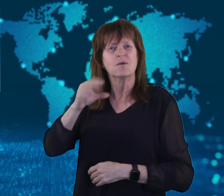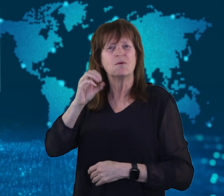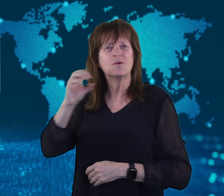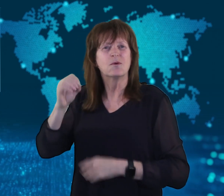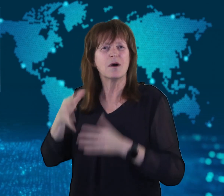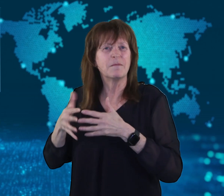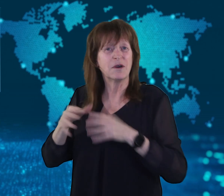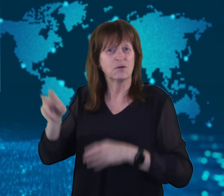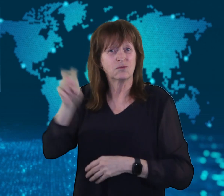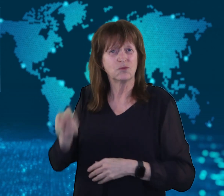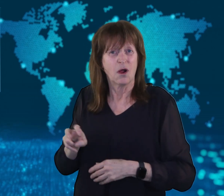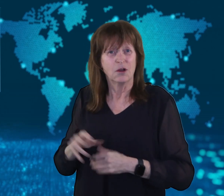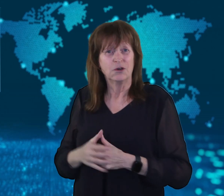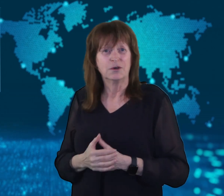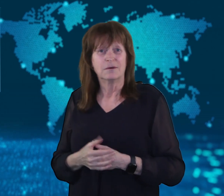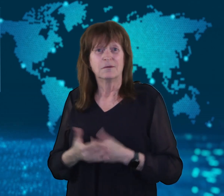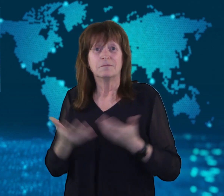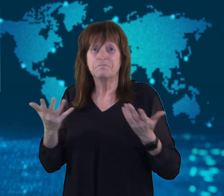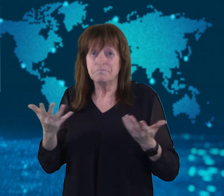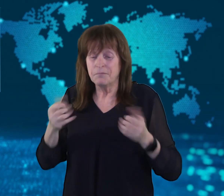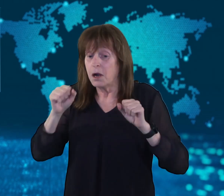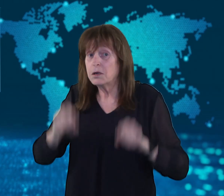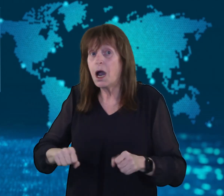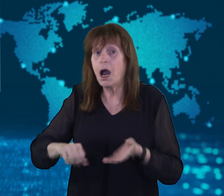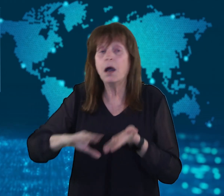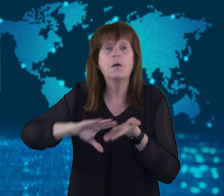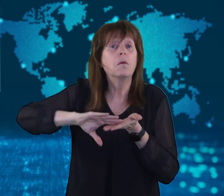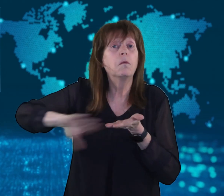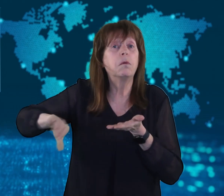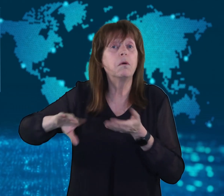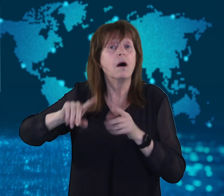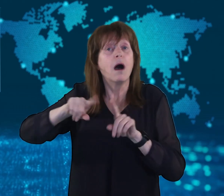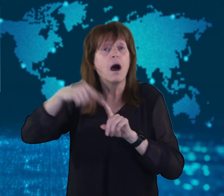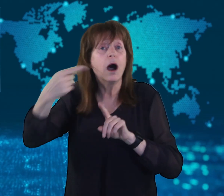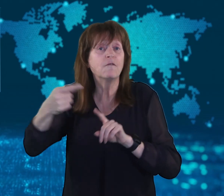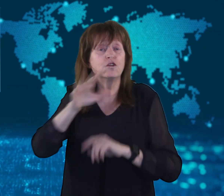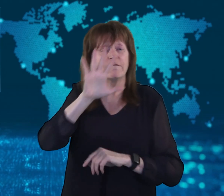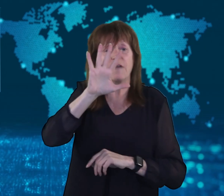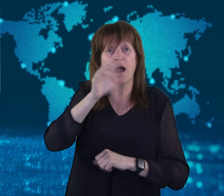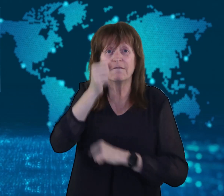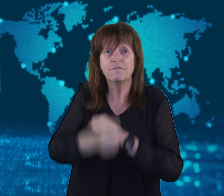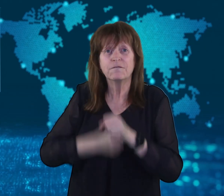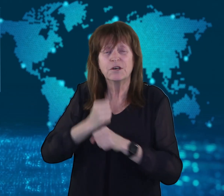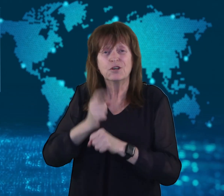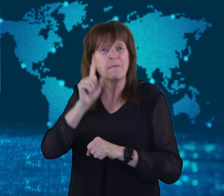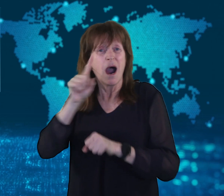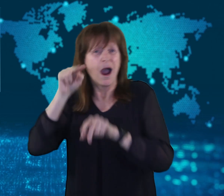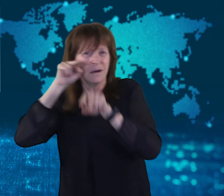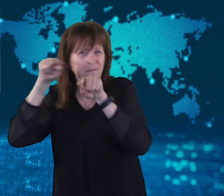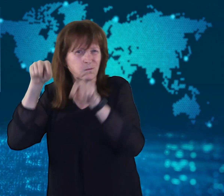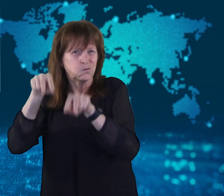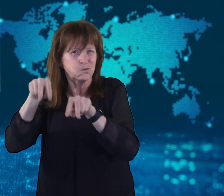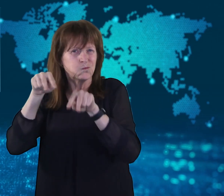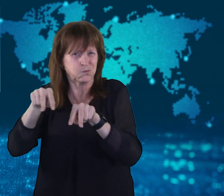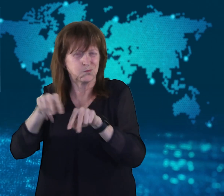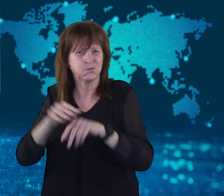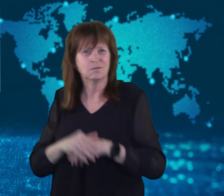He could be eligible for supervised release in five years.